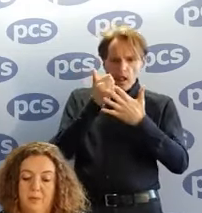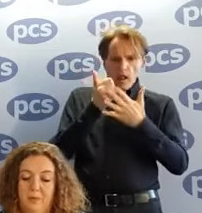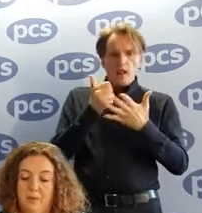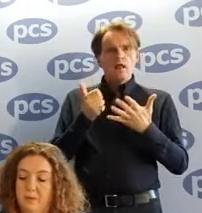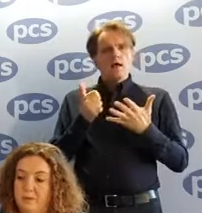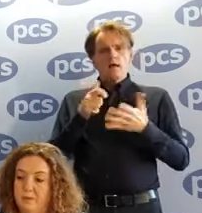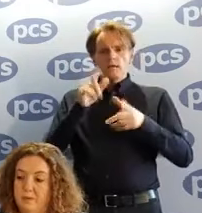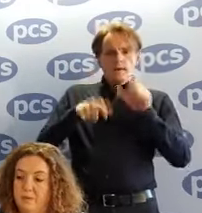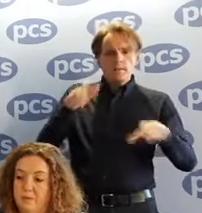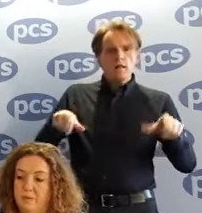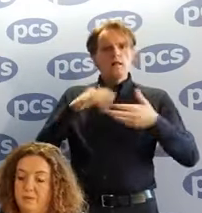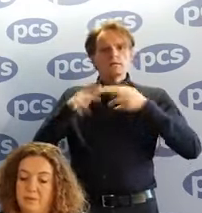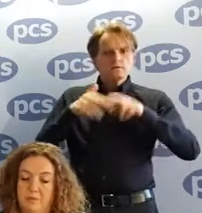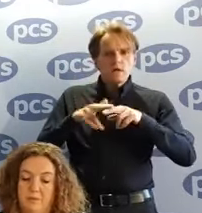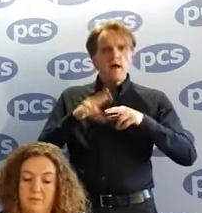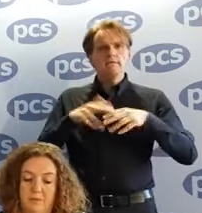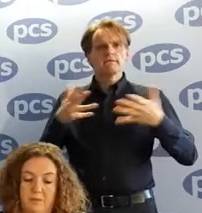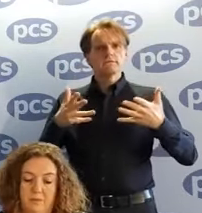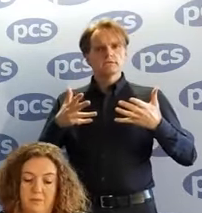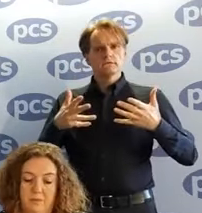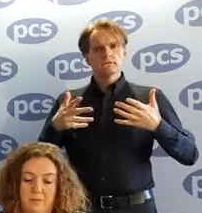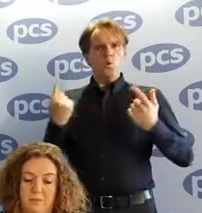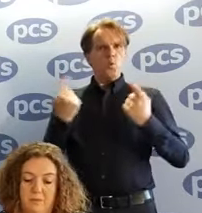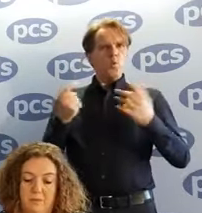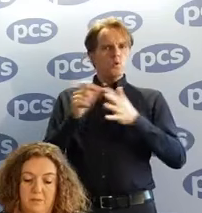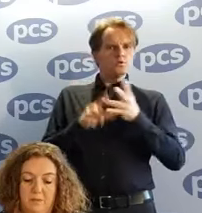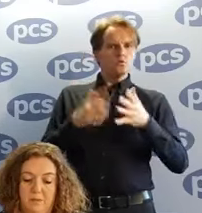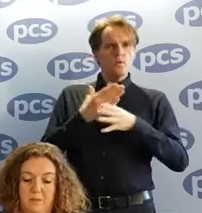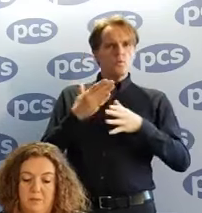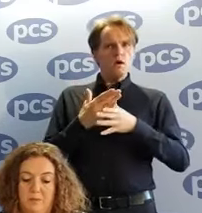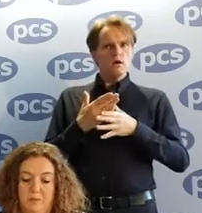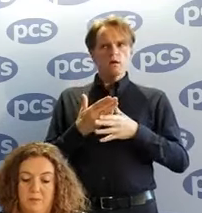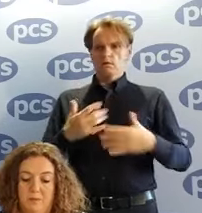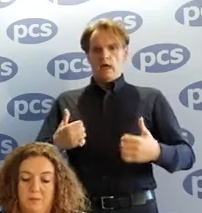our members working their socks off and yet being told we're going to treat